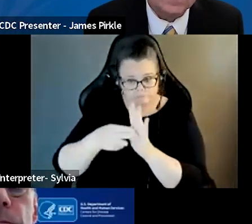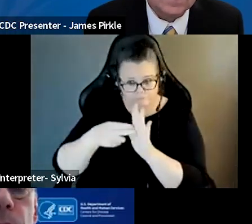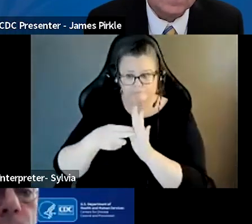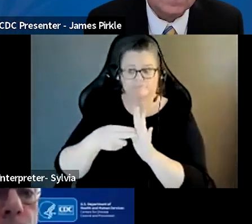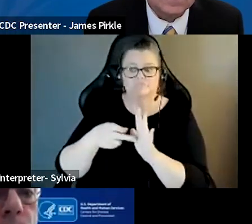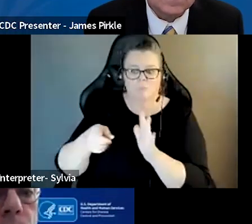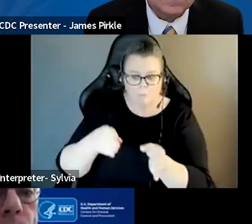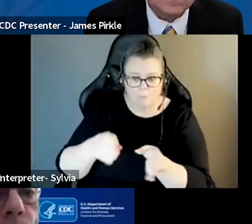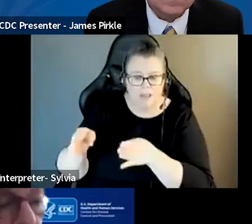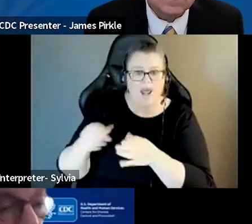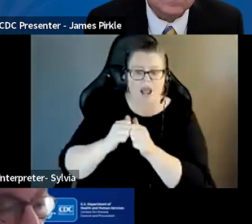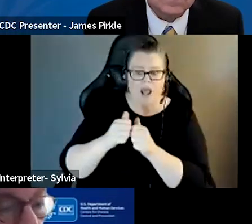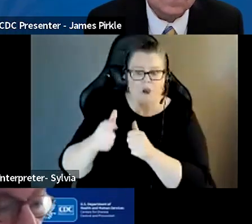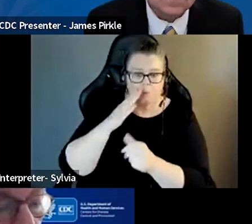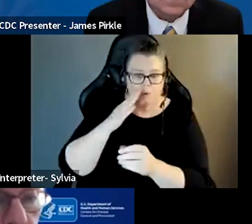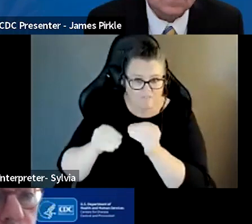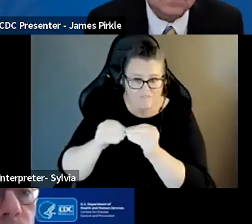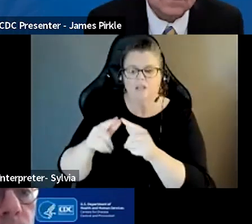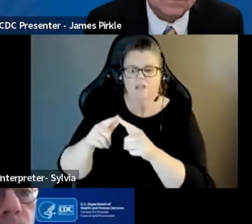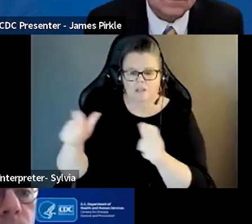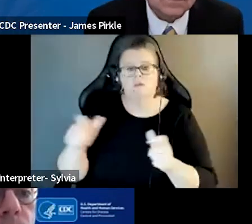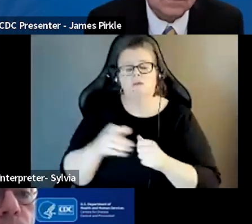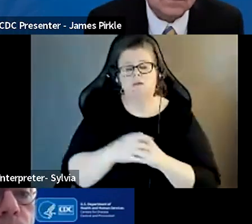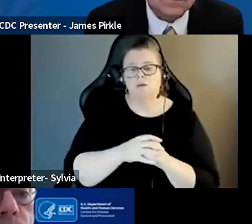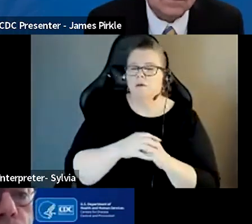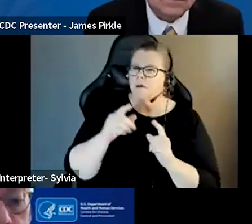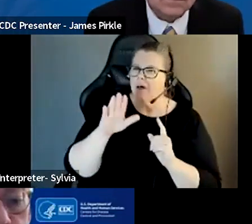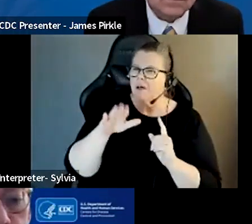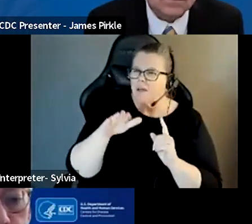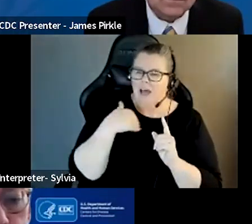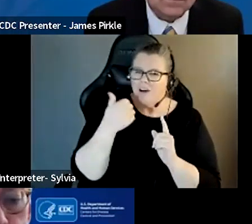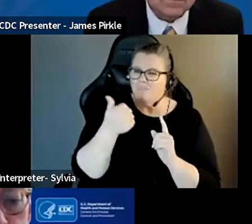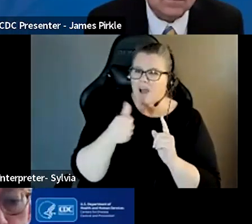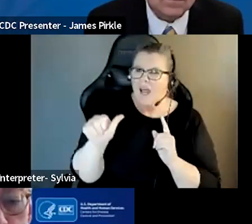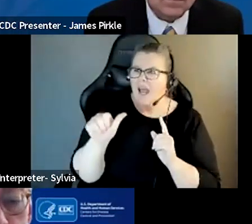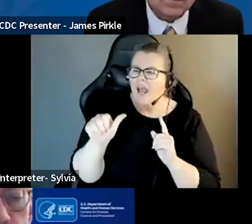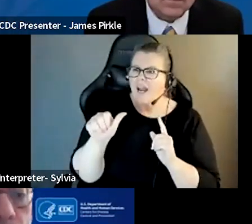But just a super quick update, is there any layer of tracking that's not like on annual basis?